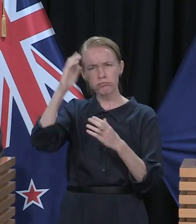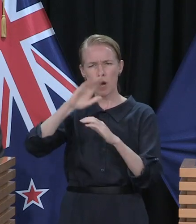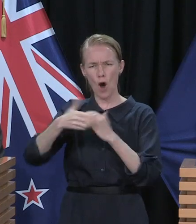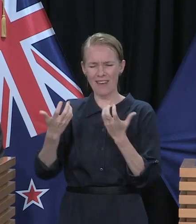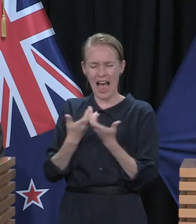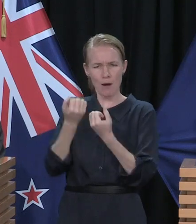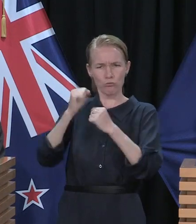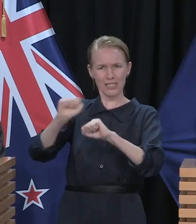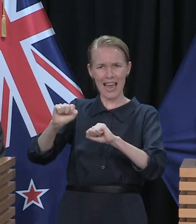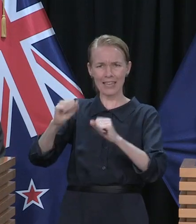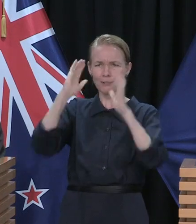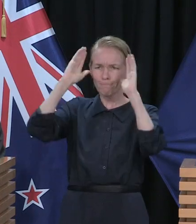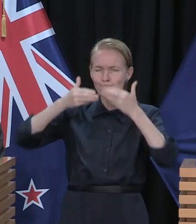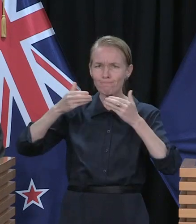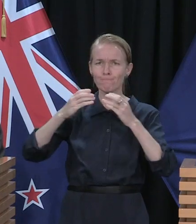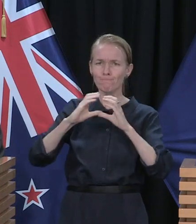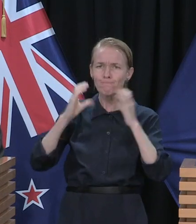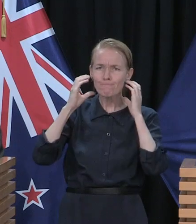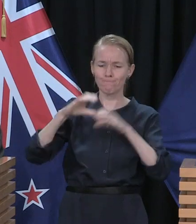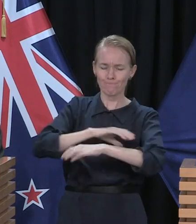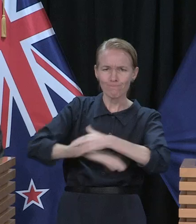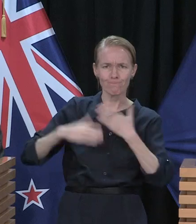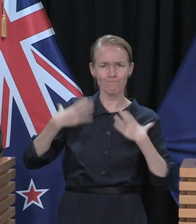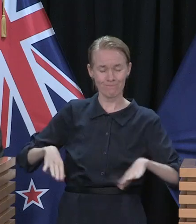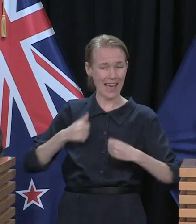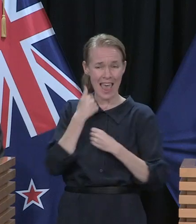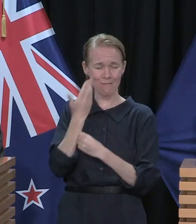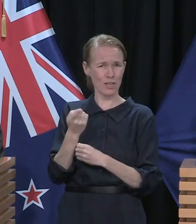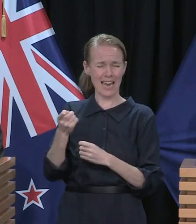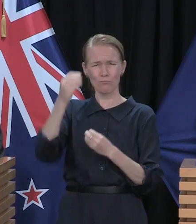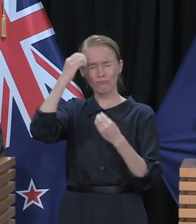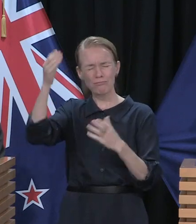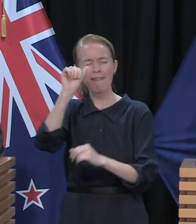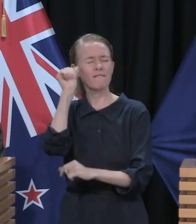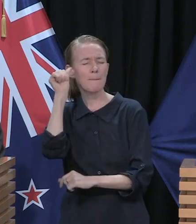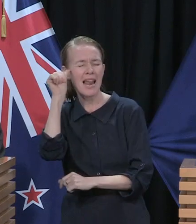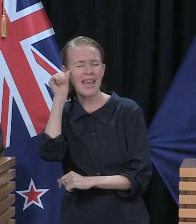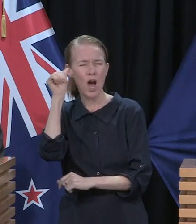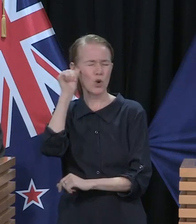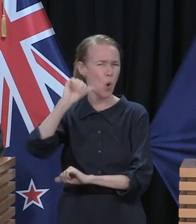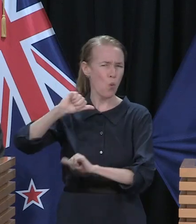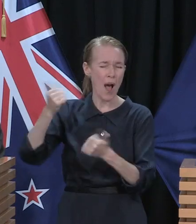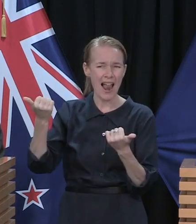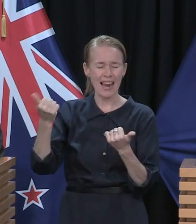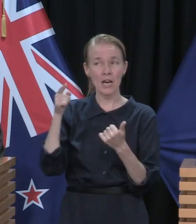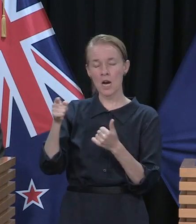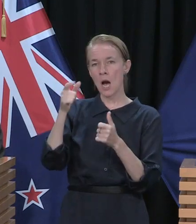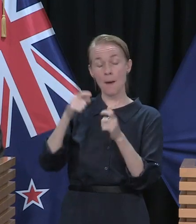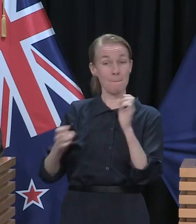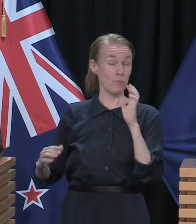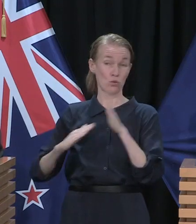trained professionals. They deal with the use of PPE and protective - you know, measures in their day-to-day